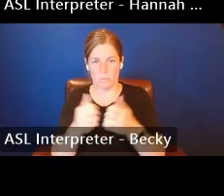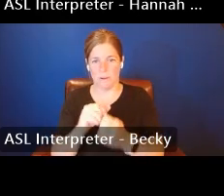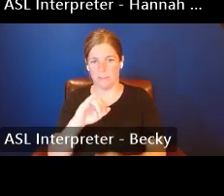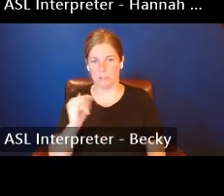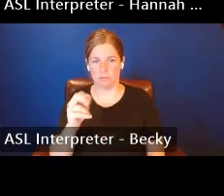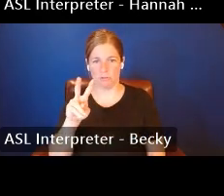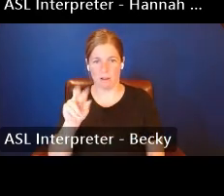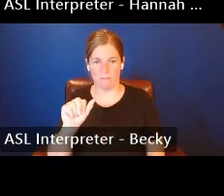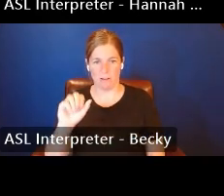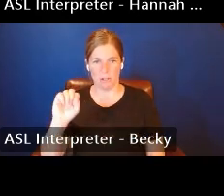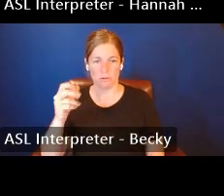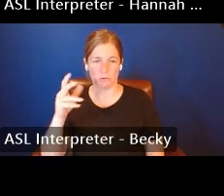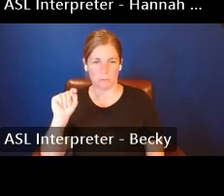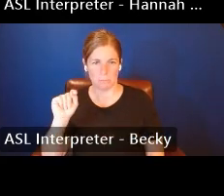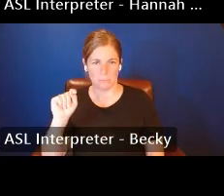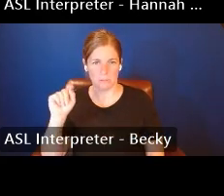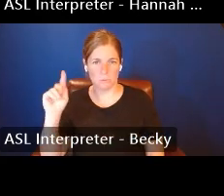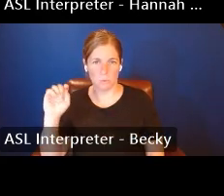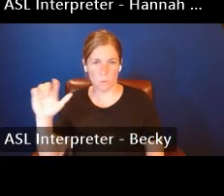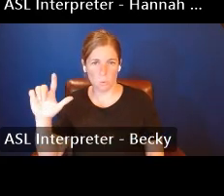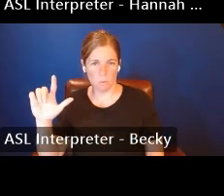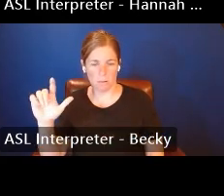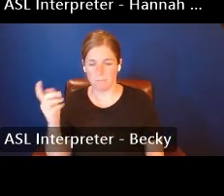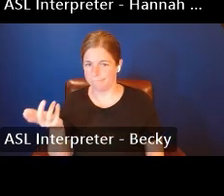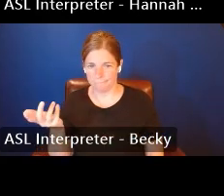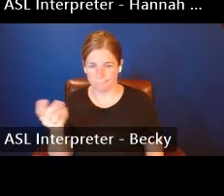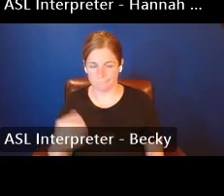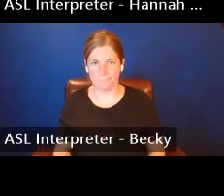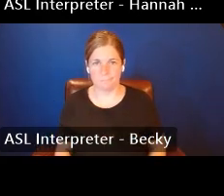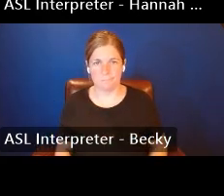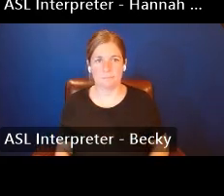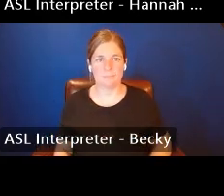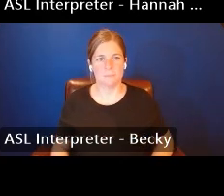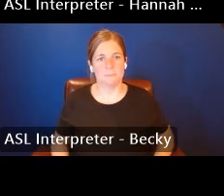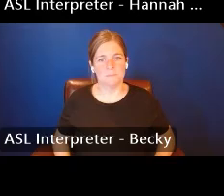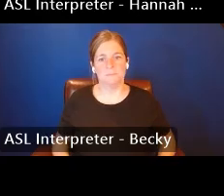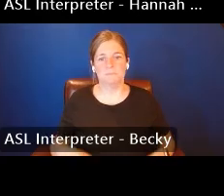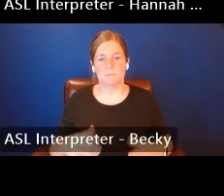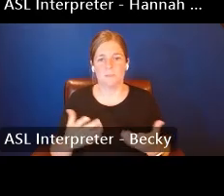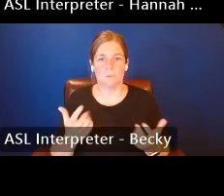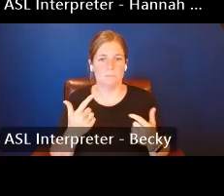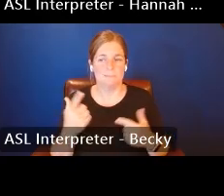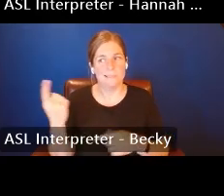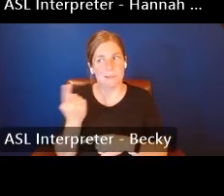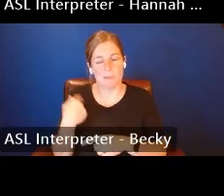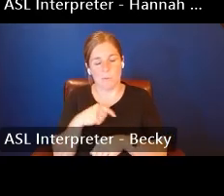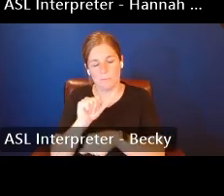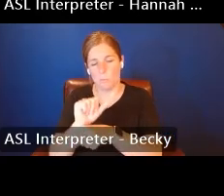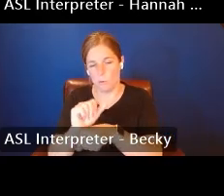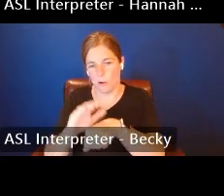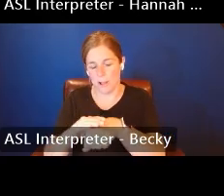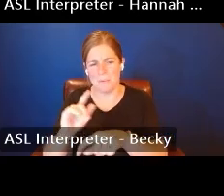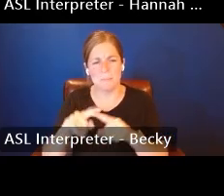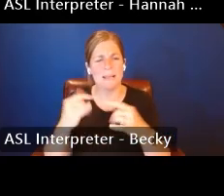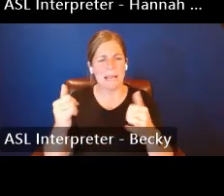that is powering this search. So something to work on. We should be able to hit Enter or space from here